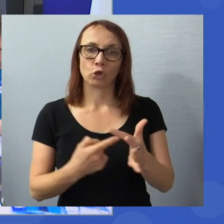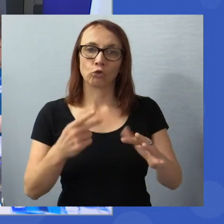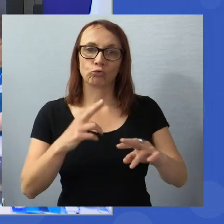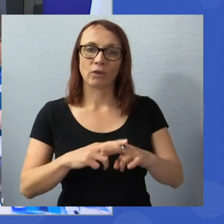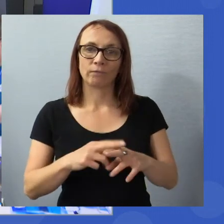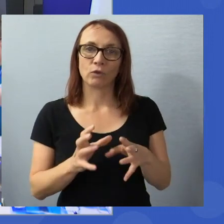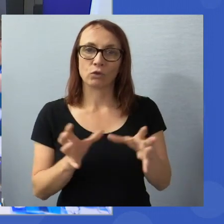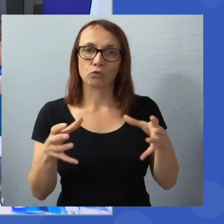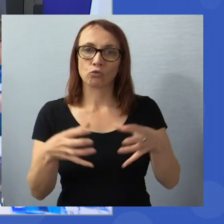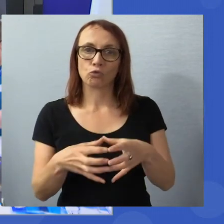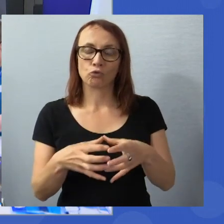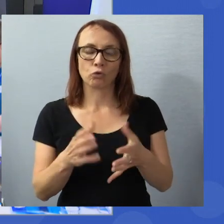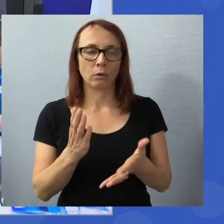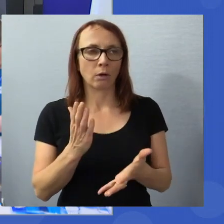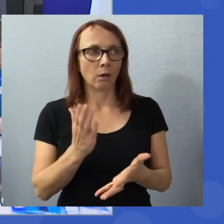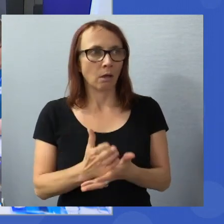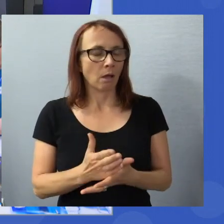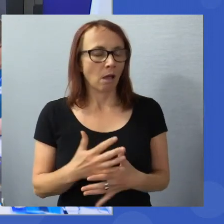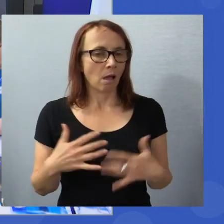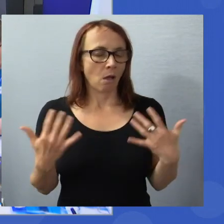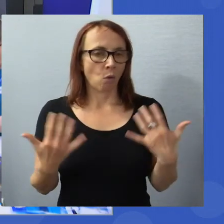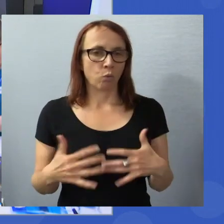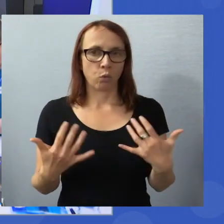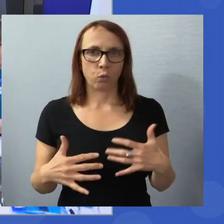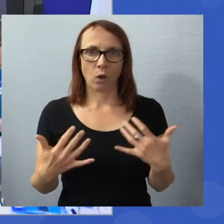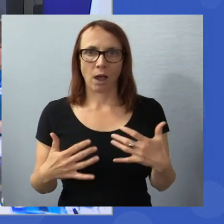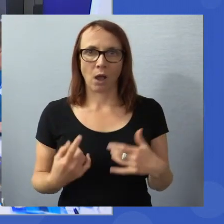I was absolutely heartened that over nearly a fifth of the assembly members